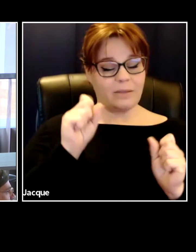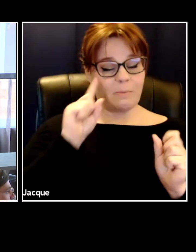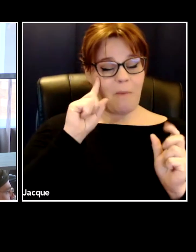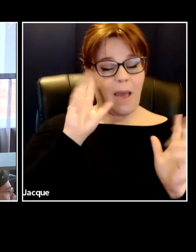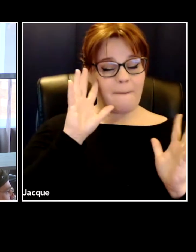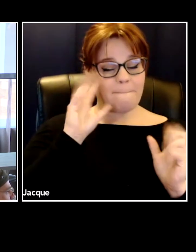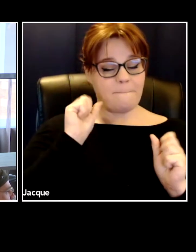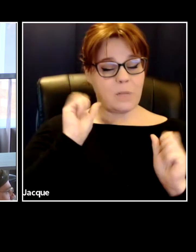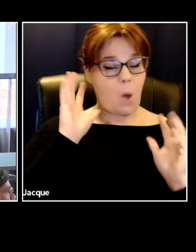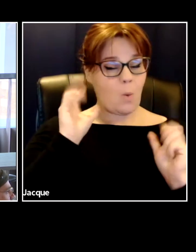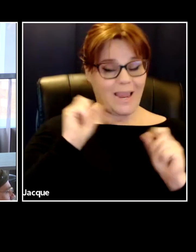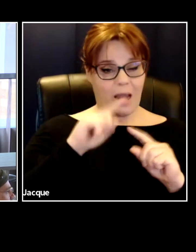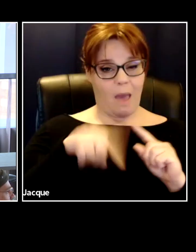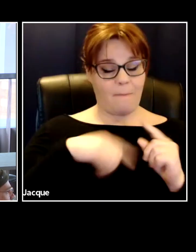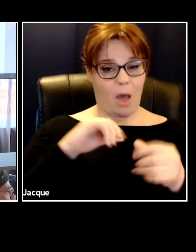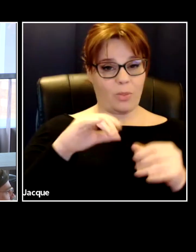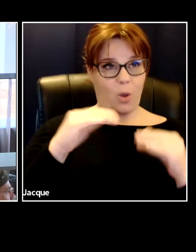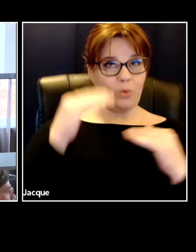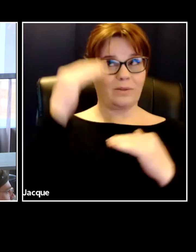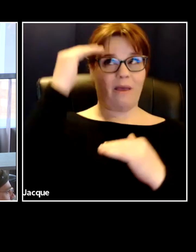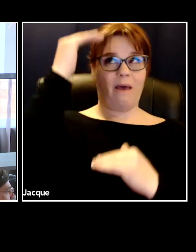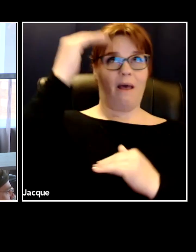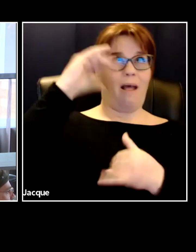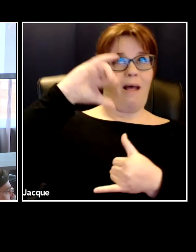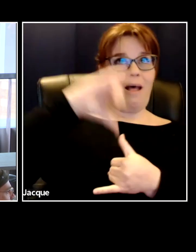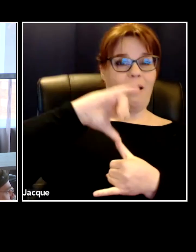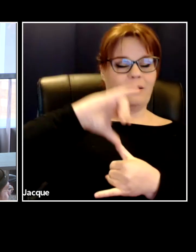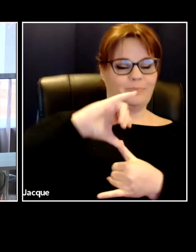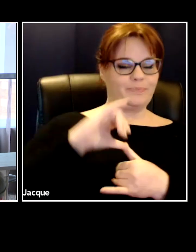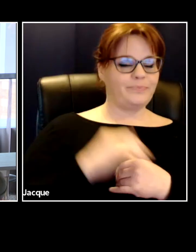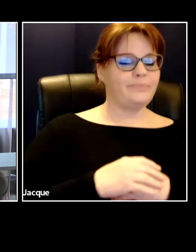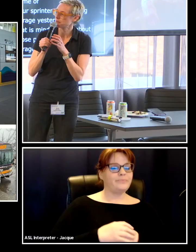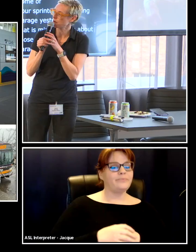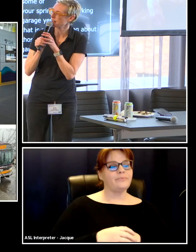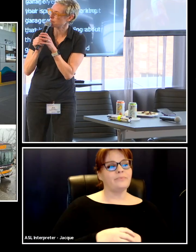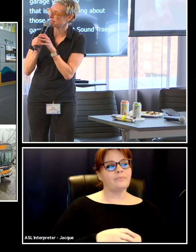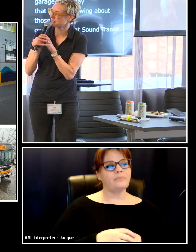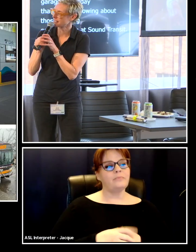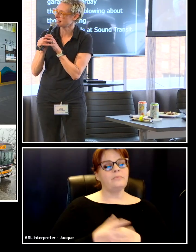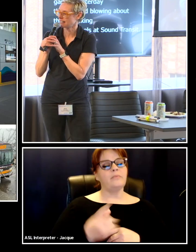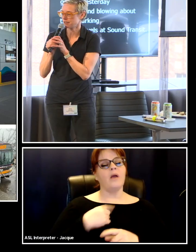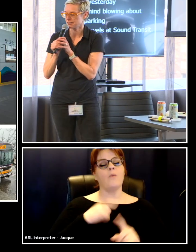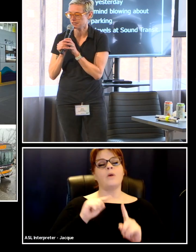um at Sound Transit. So yeah, and I I think one I want to point out a picture here I have on the